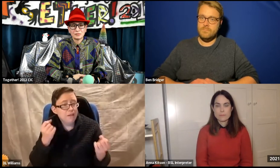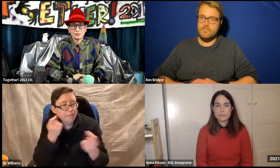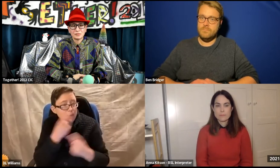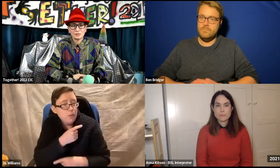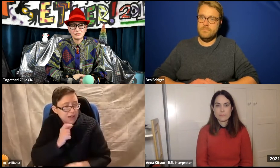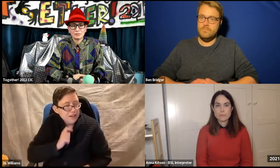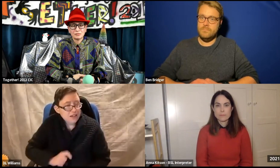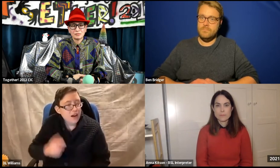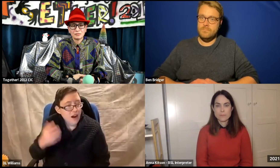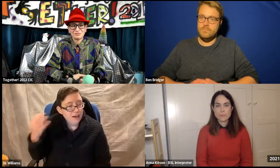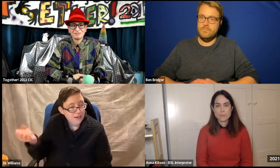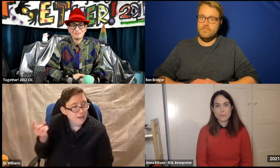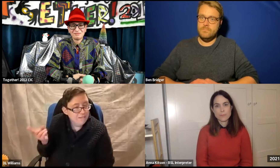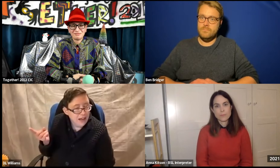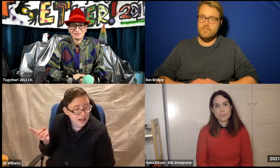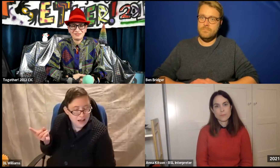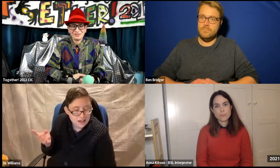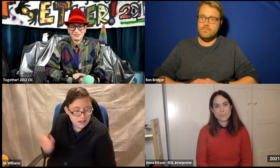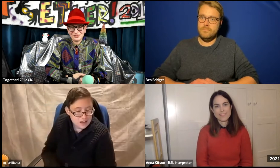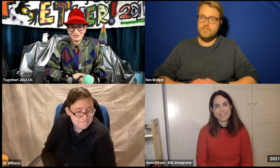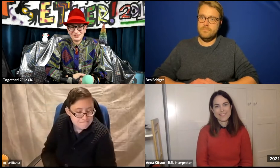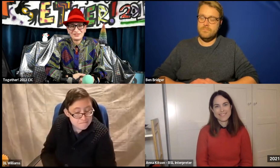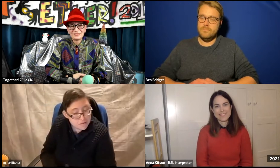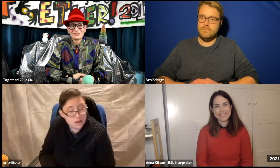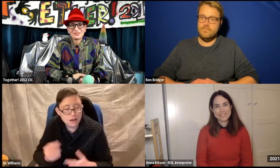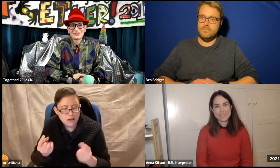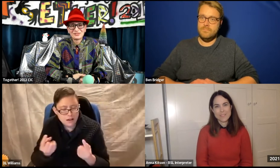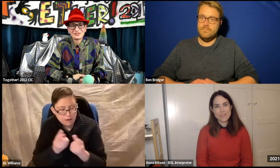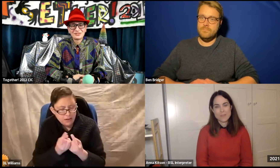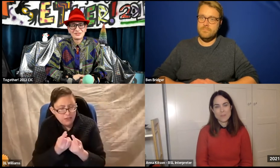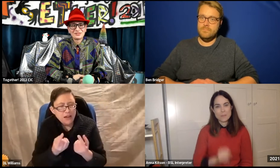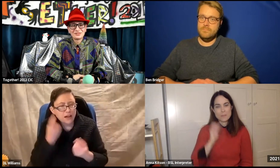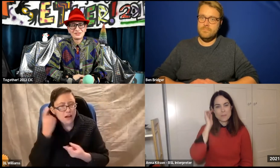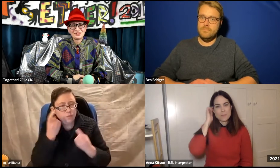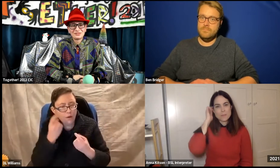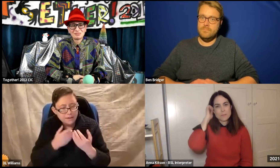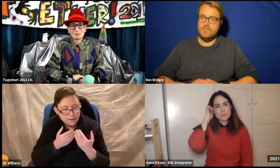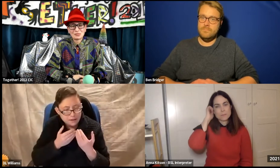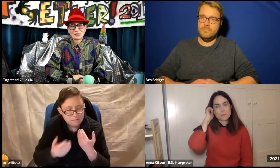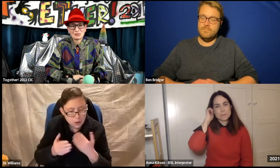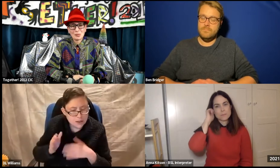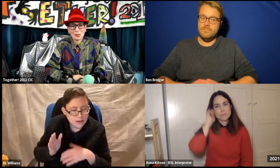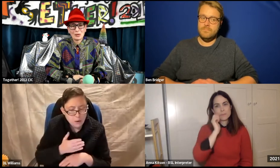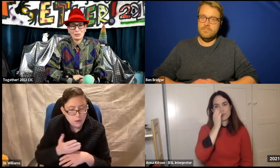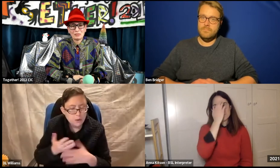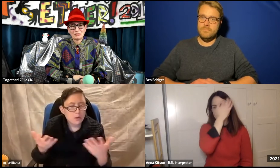if I'm the weirdest client they have had. But the thing that I wonder most of all,